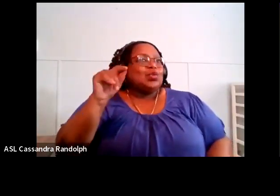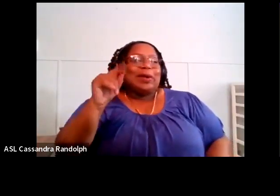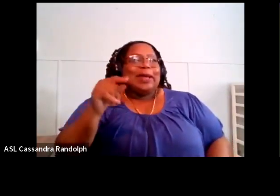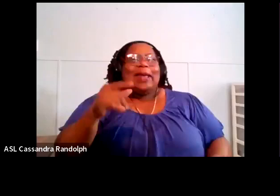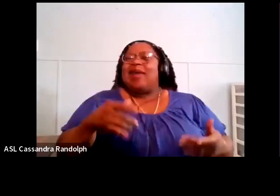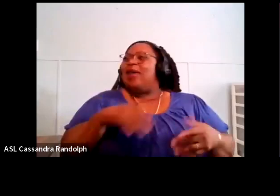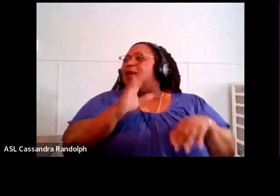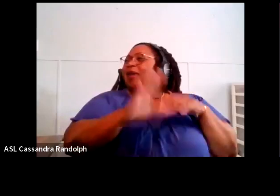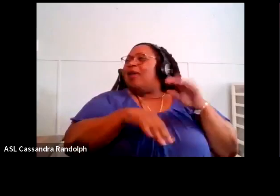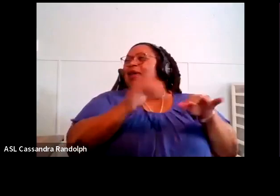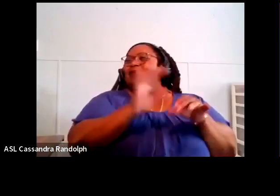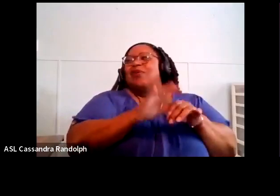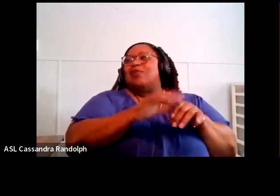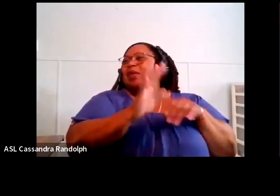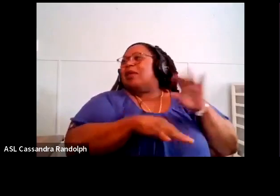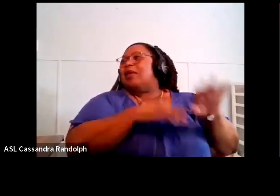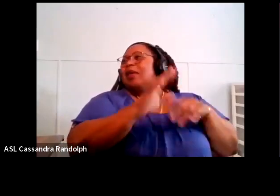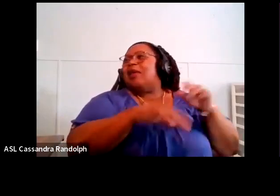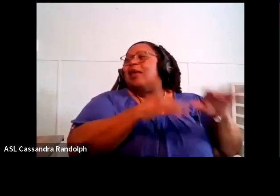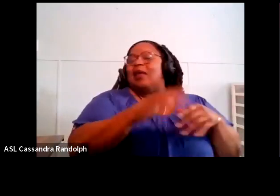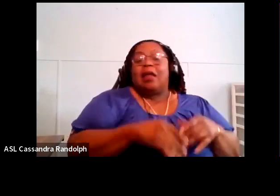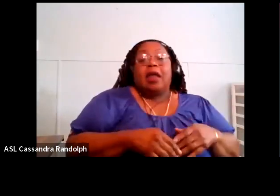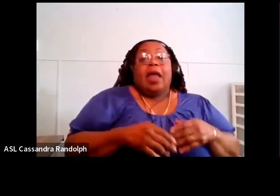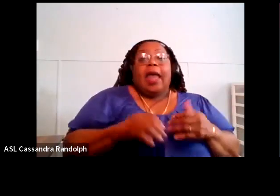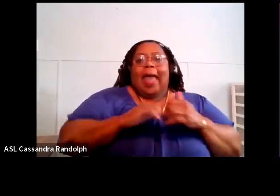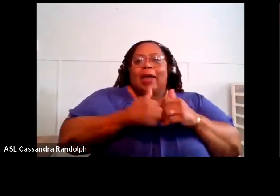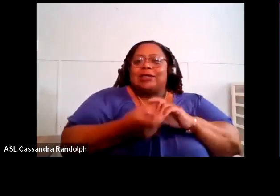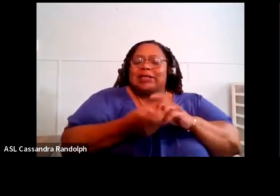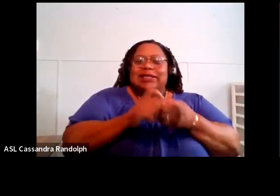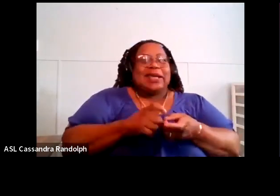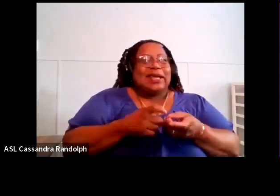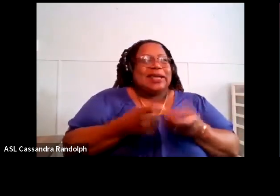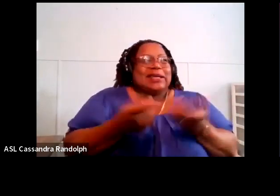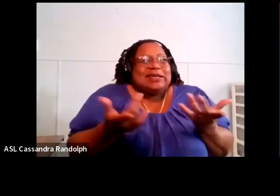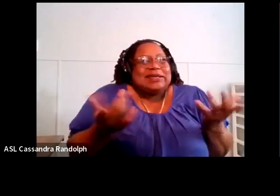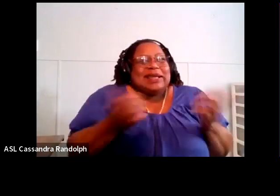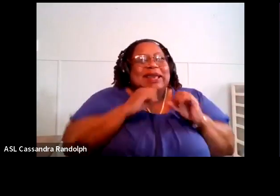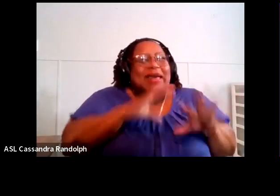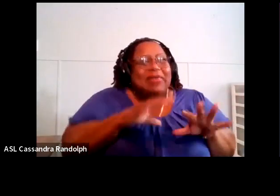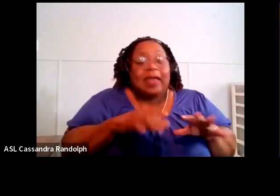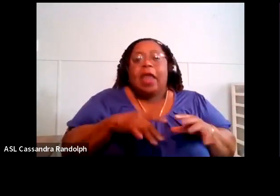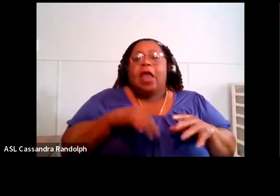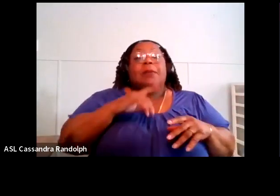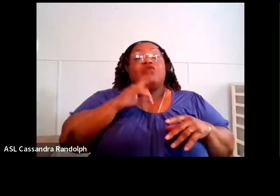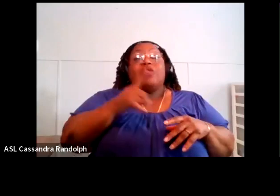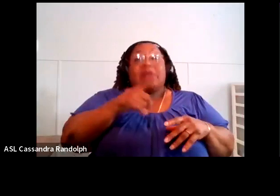We need to get in front of our students and children to make sure they are thinking about it. Sometimes our children